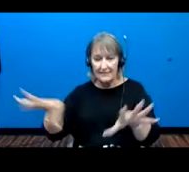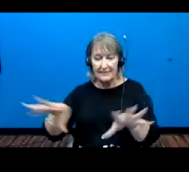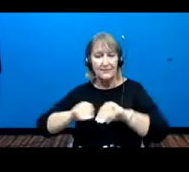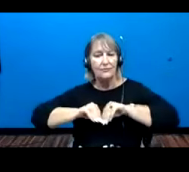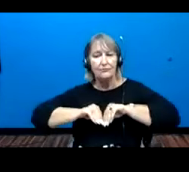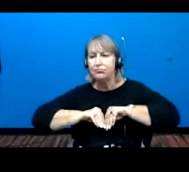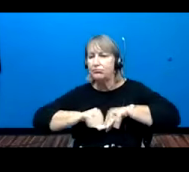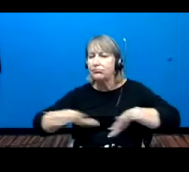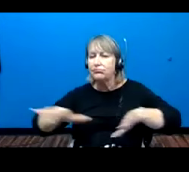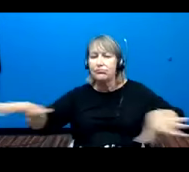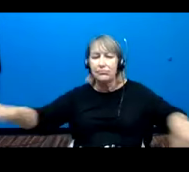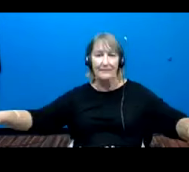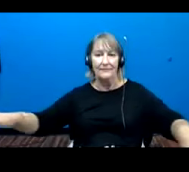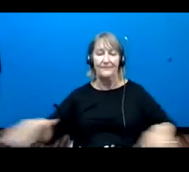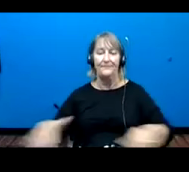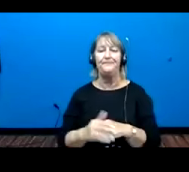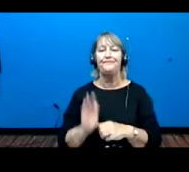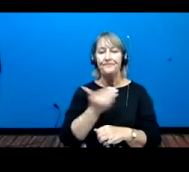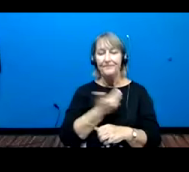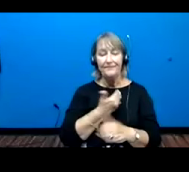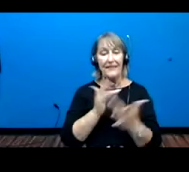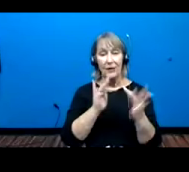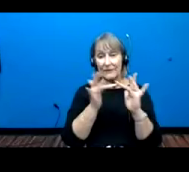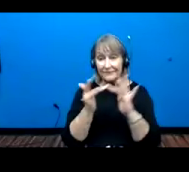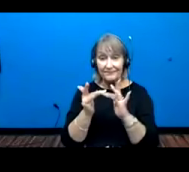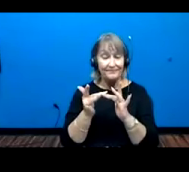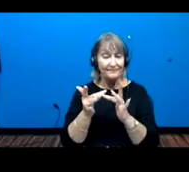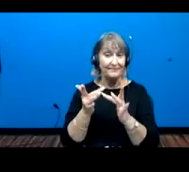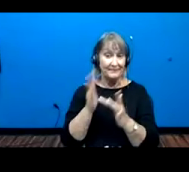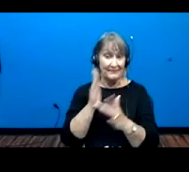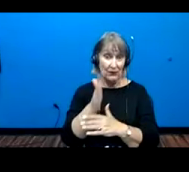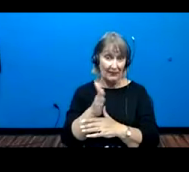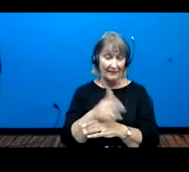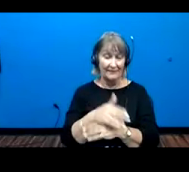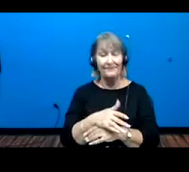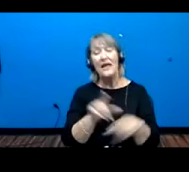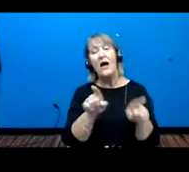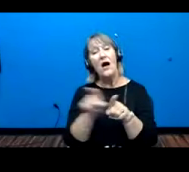Materials and resources will be up there. The other thing that we're doing is we're crafting messages,